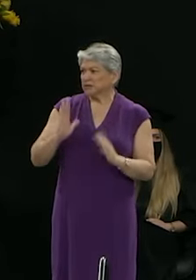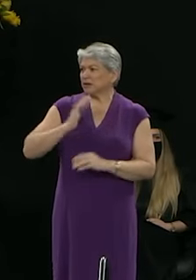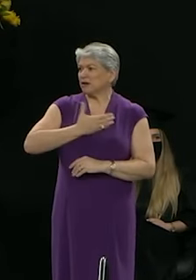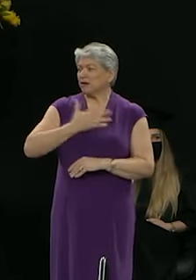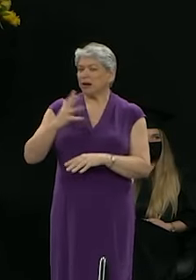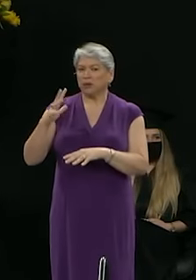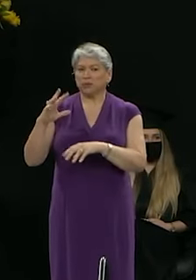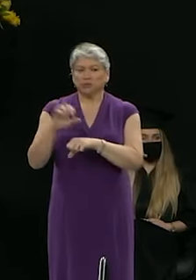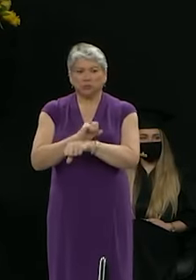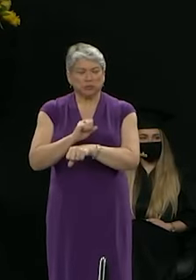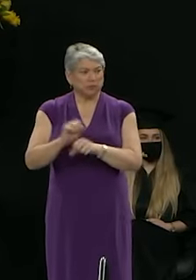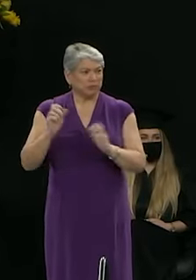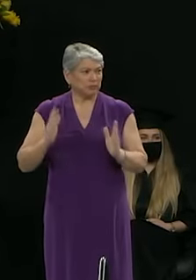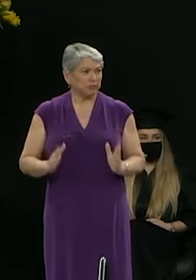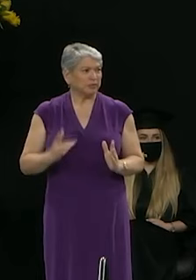to this great institution.